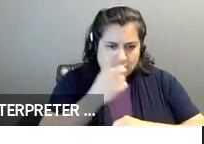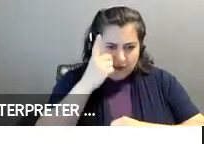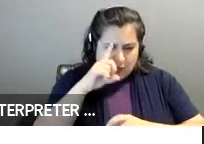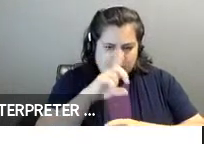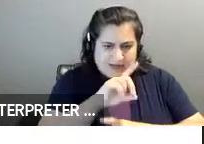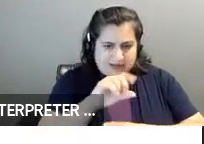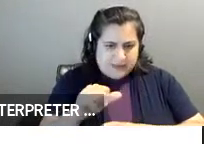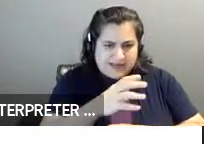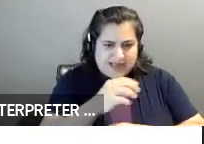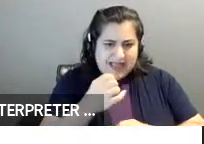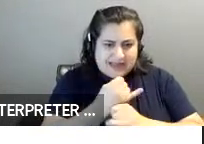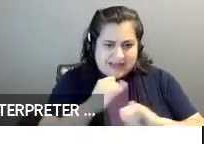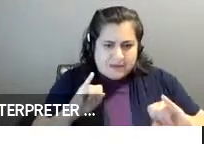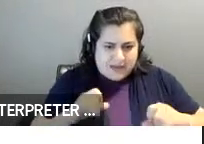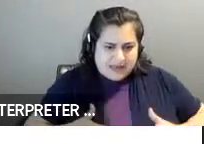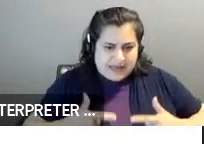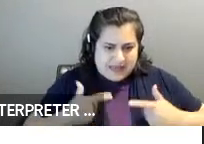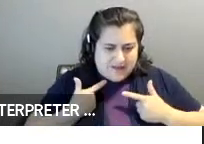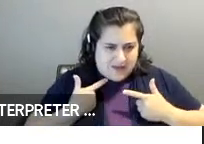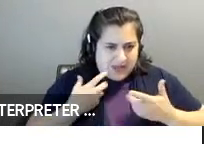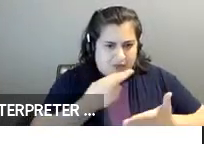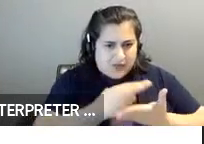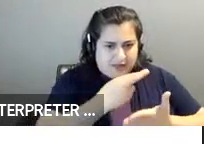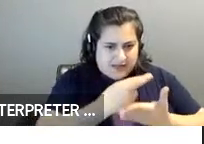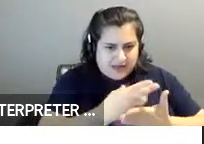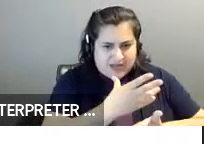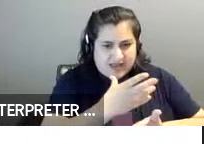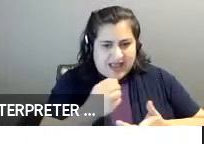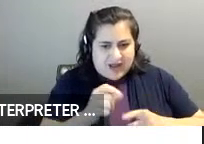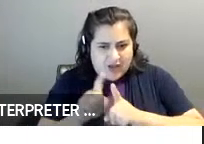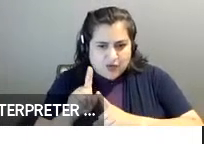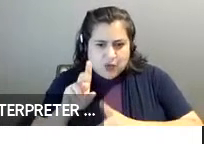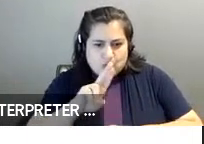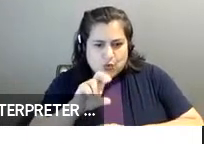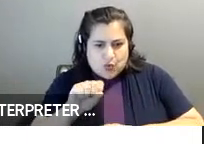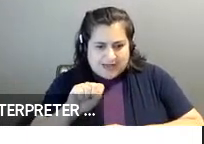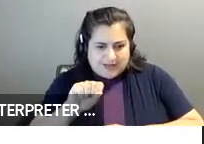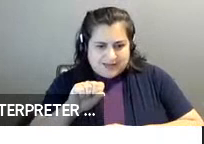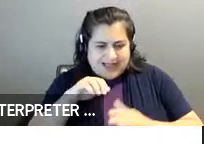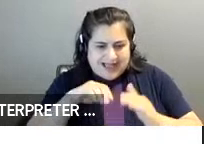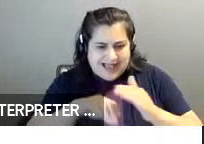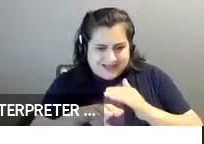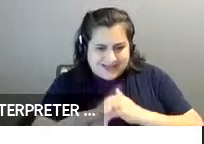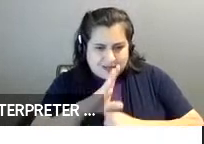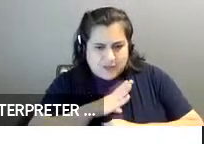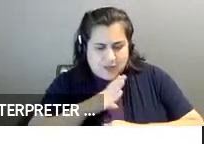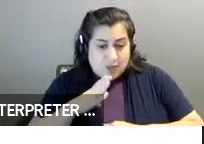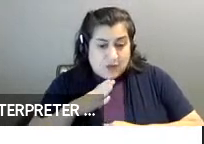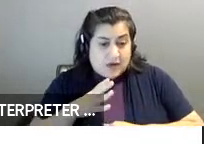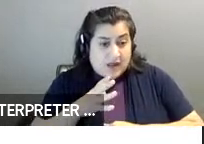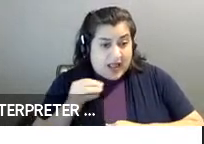as the U.S. Access Board, and a lot of the original study, the concept of the study,